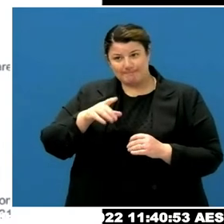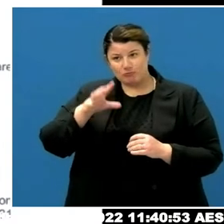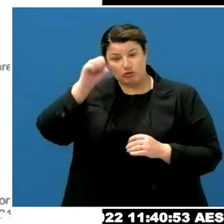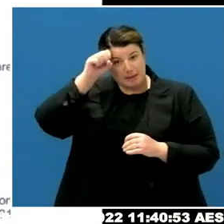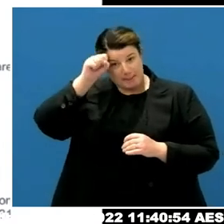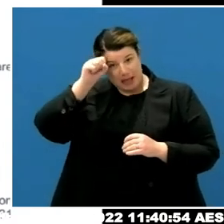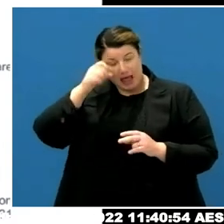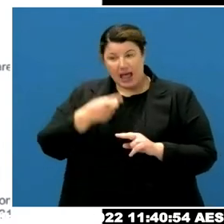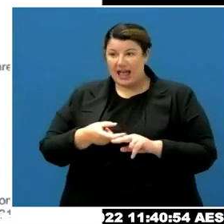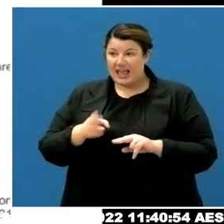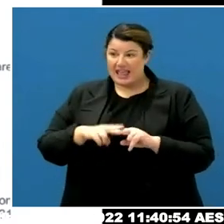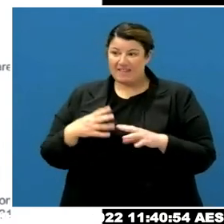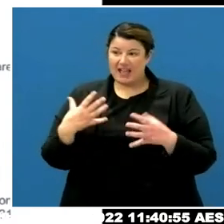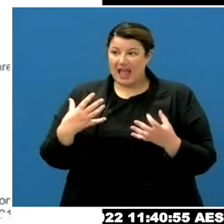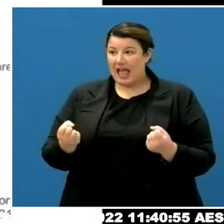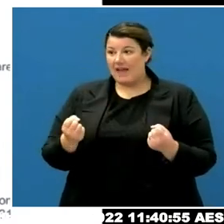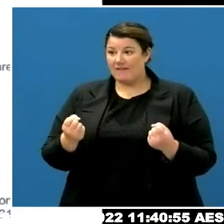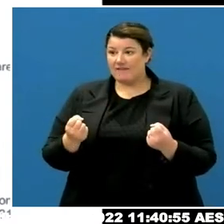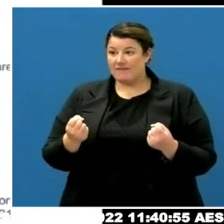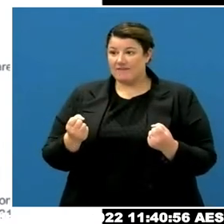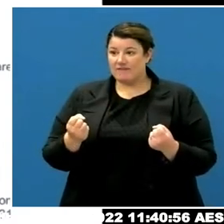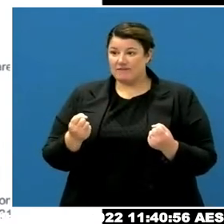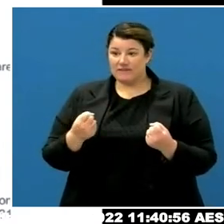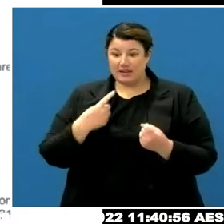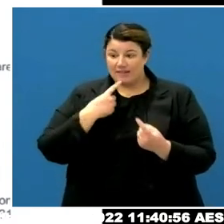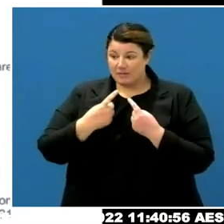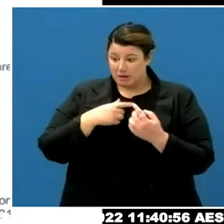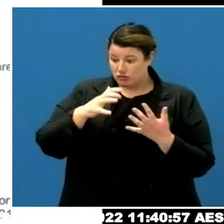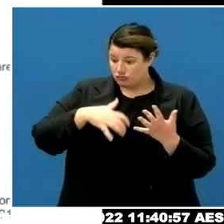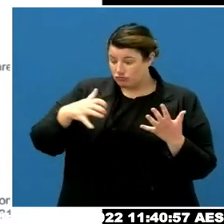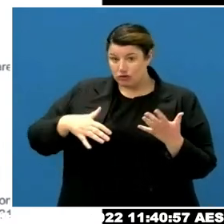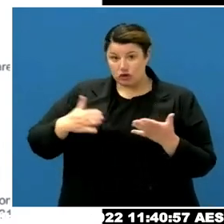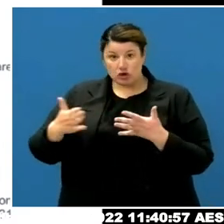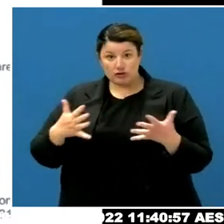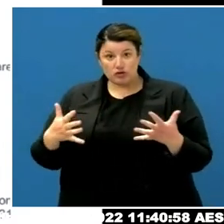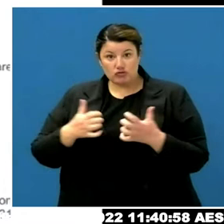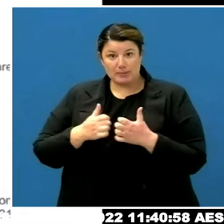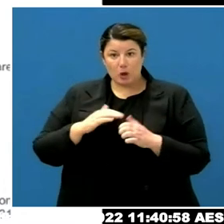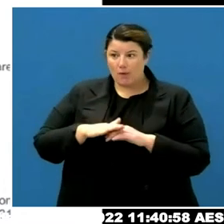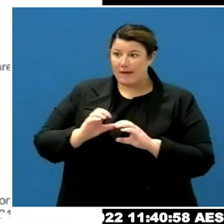whether there is information in that service agreement about feedback by families or